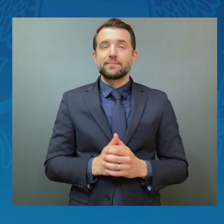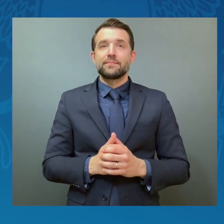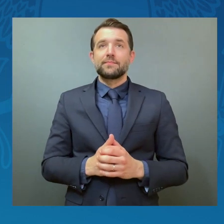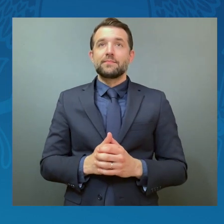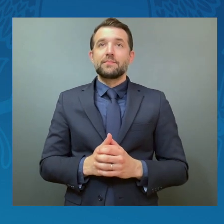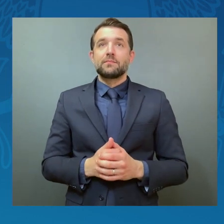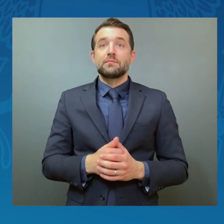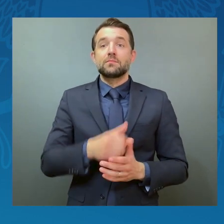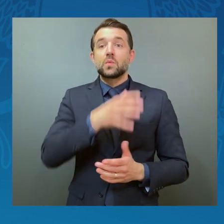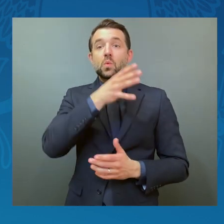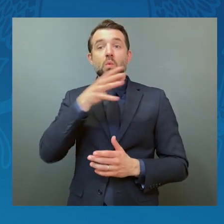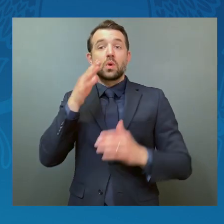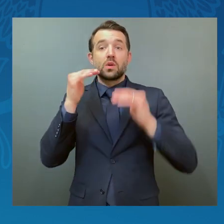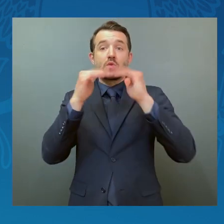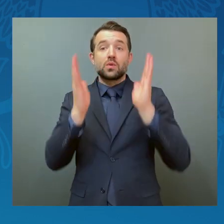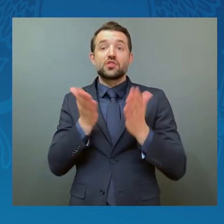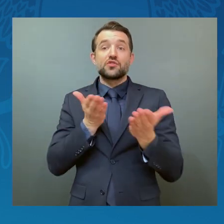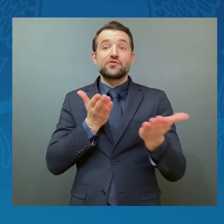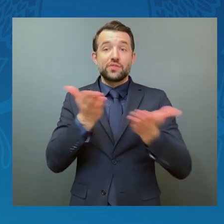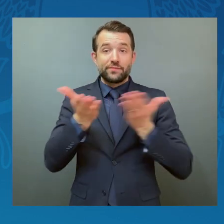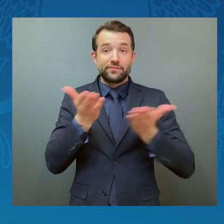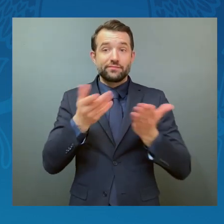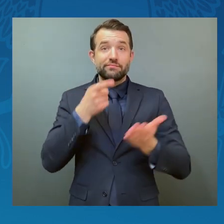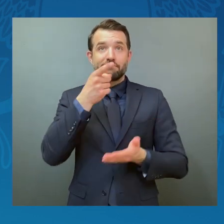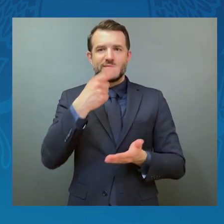we have approximately 1.2 million home owners